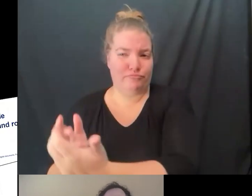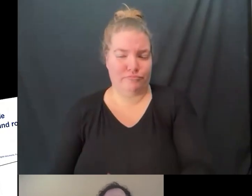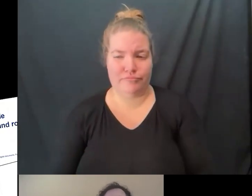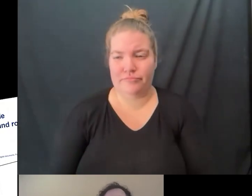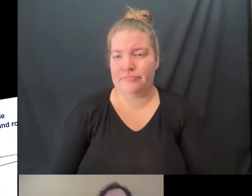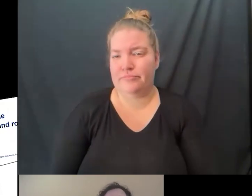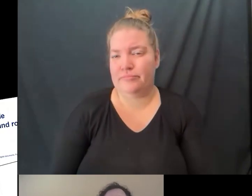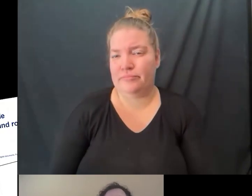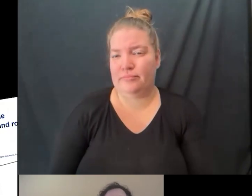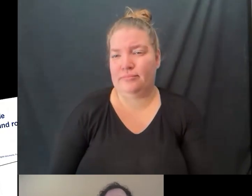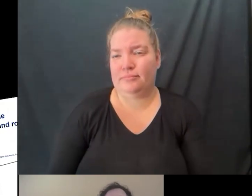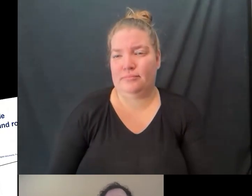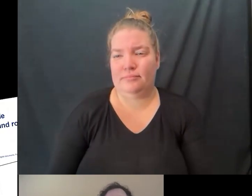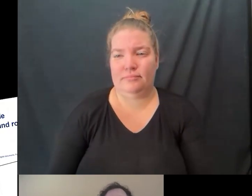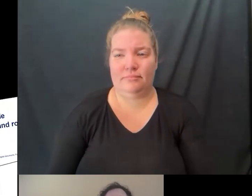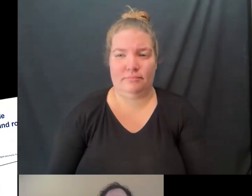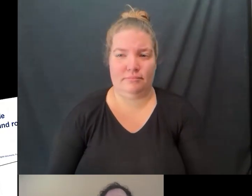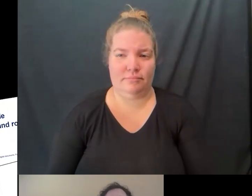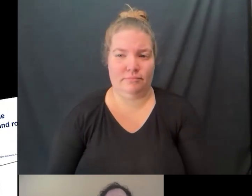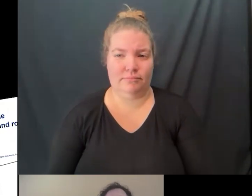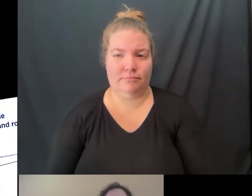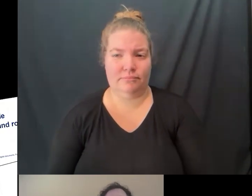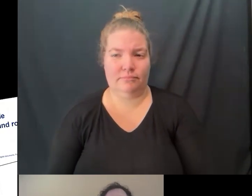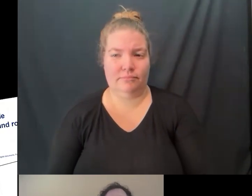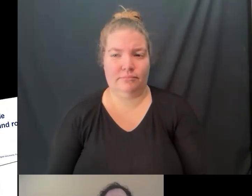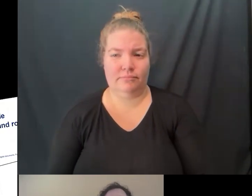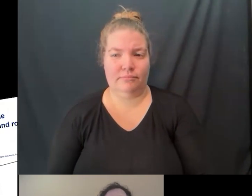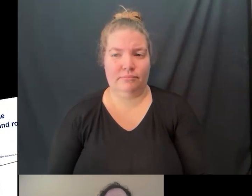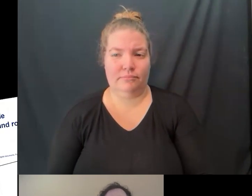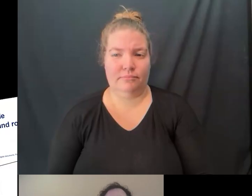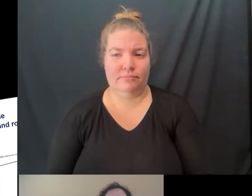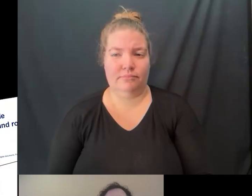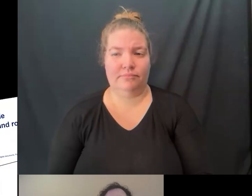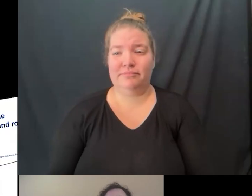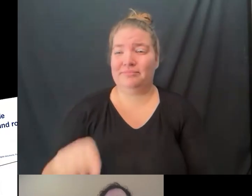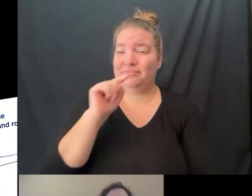products when we include people of a diverse nature.